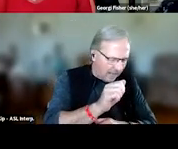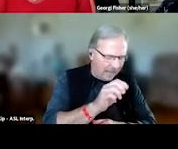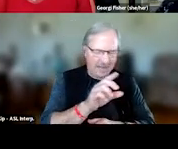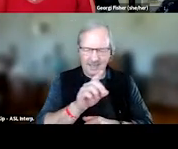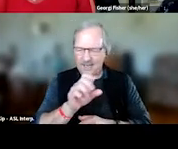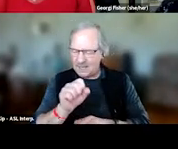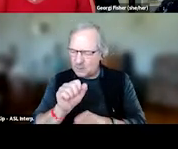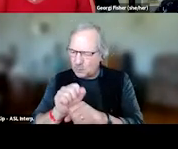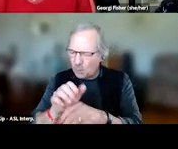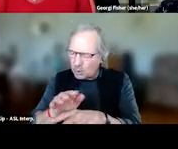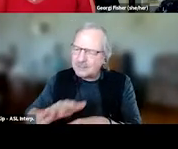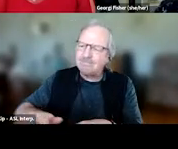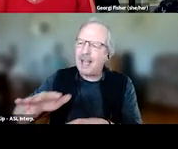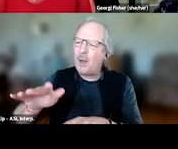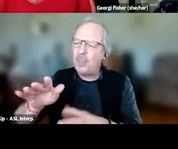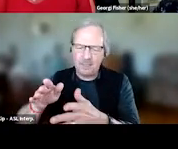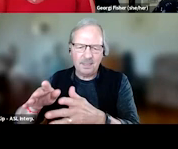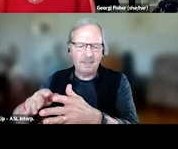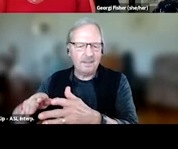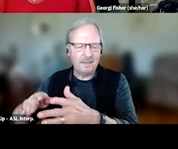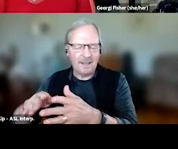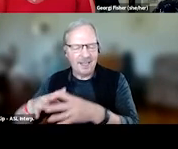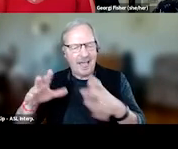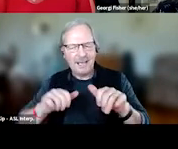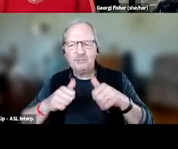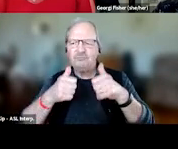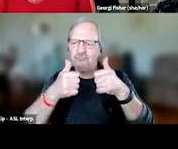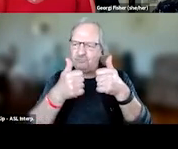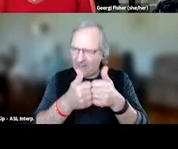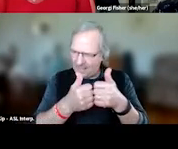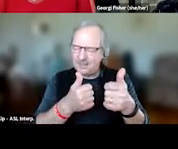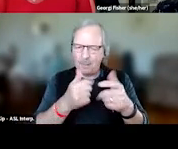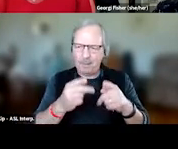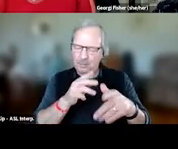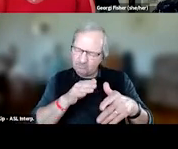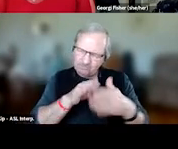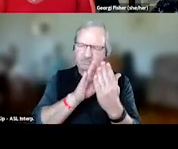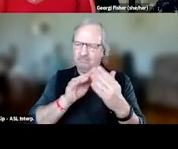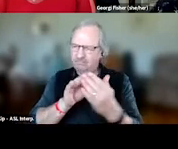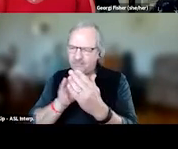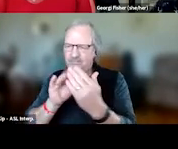There's been lots of challenges at the table that folks have been facing and you know, we come into this work, you know,